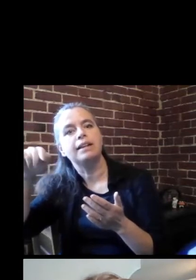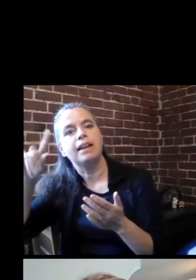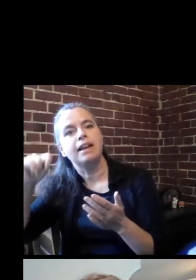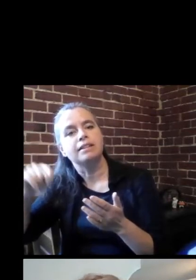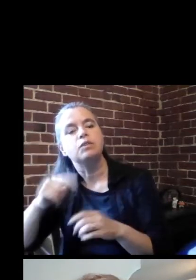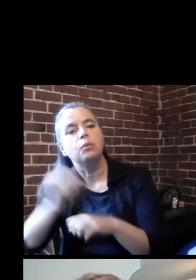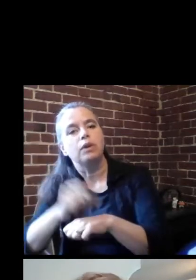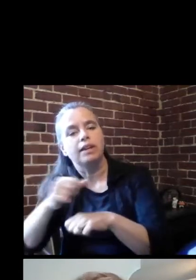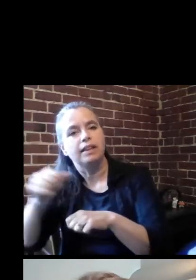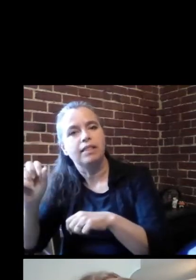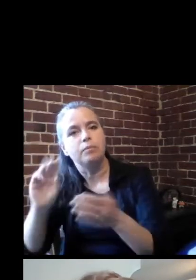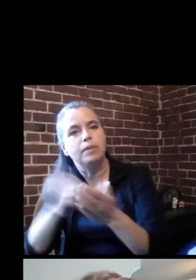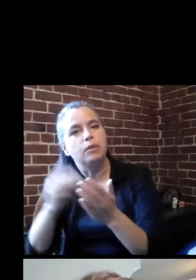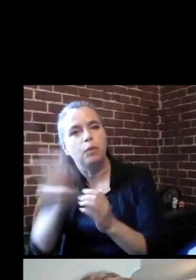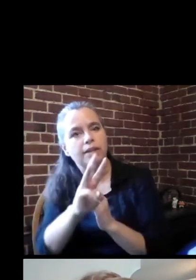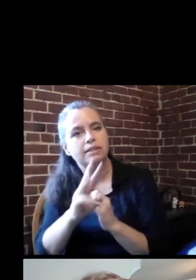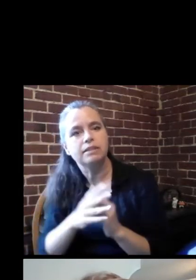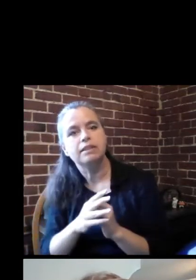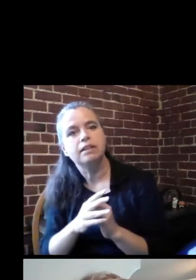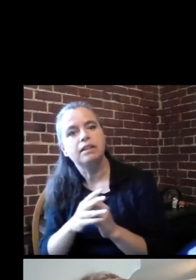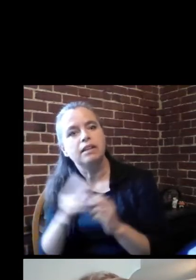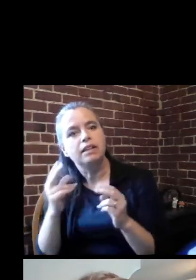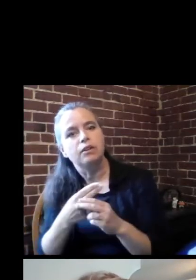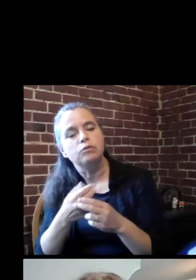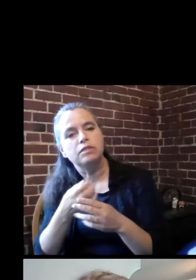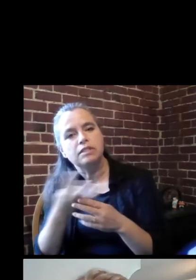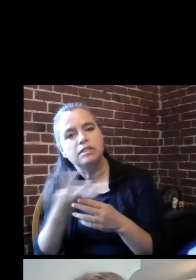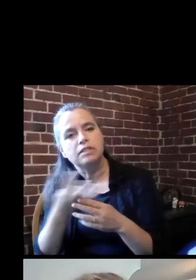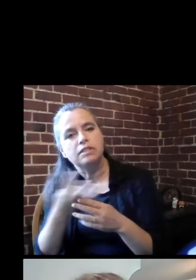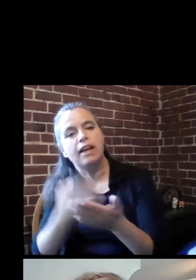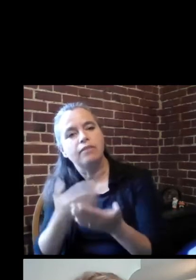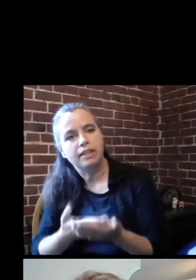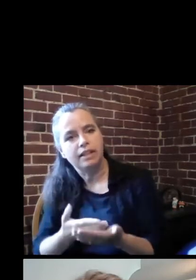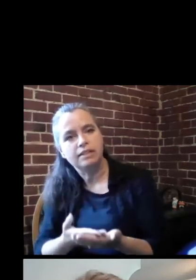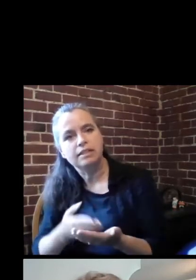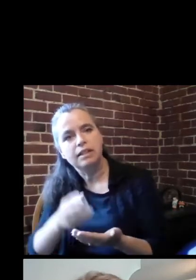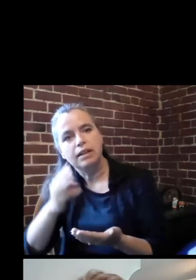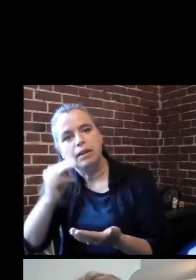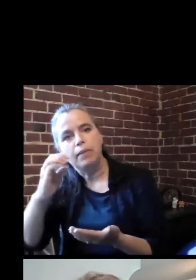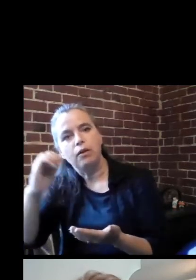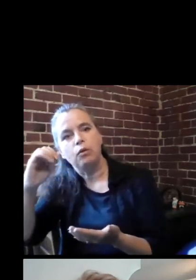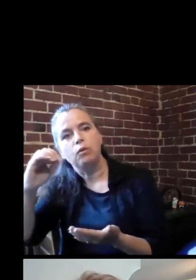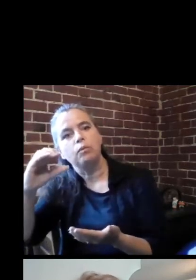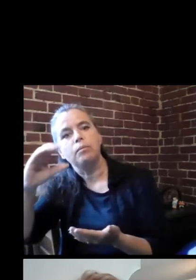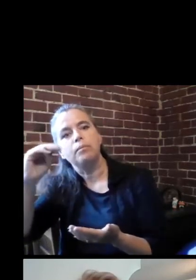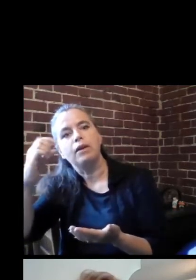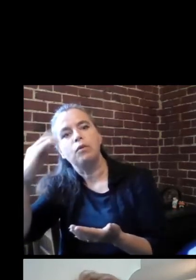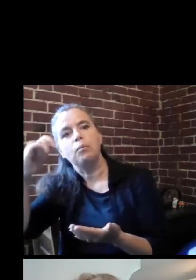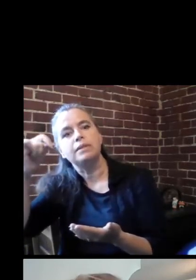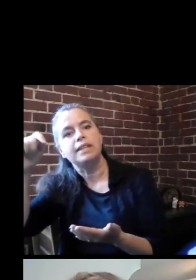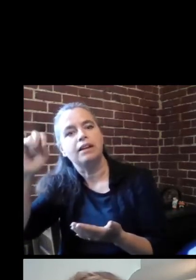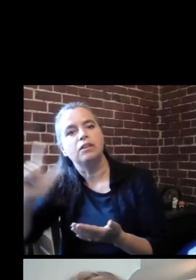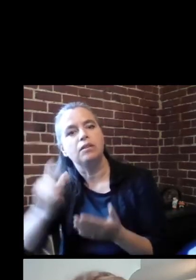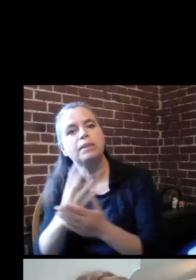Paleoethnobotanists use several lines of evidence. Those macrobotanical plant remains, seeds, charcoal, nutshells.